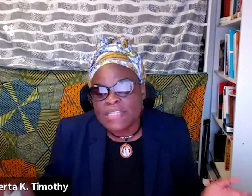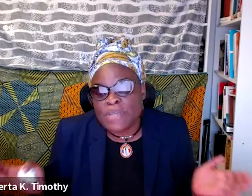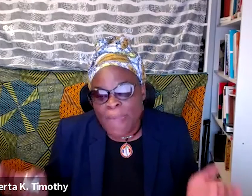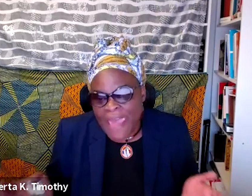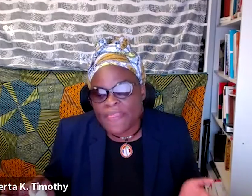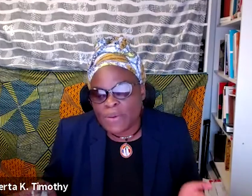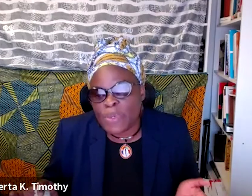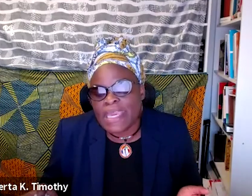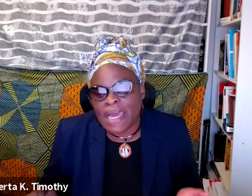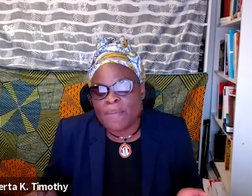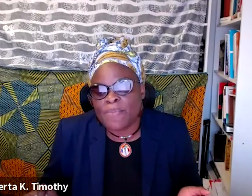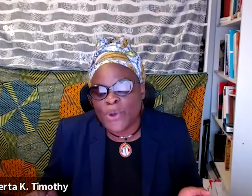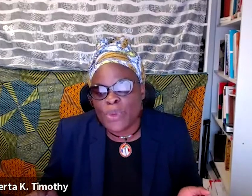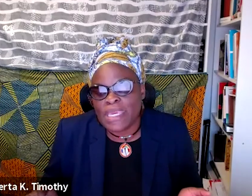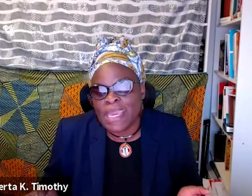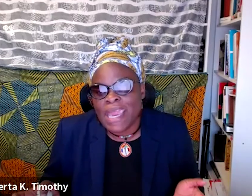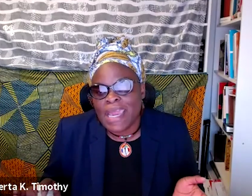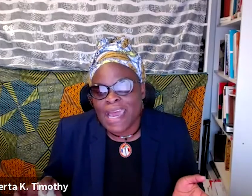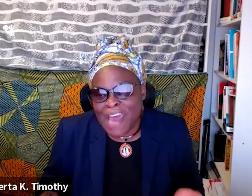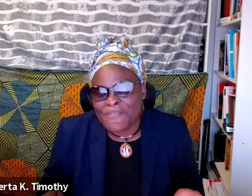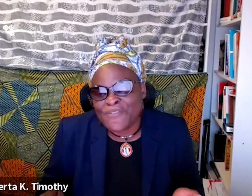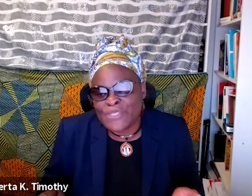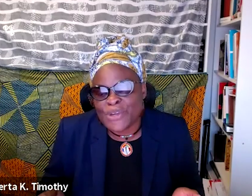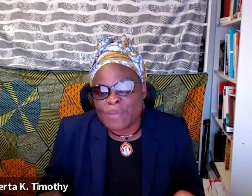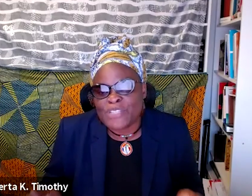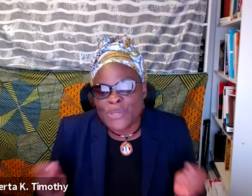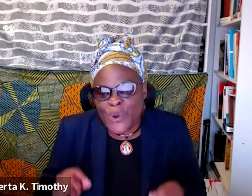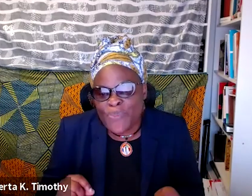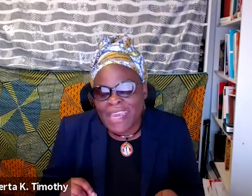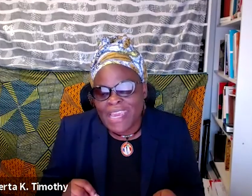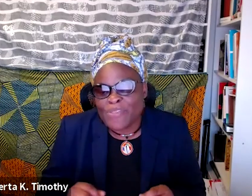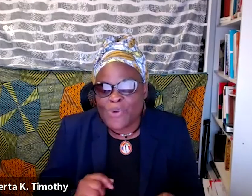to demand that we you know we have food security because we know that within a white